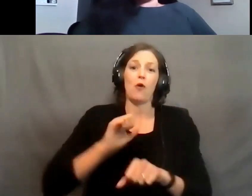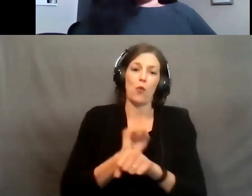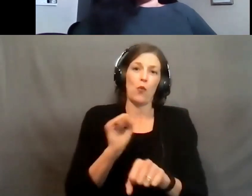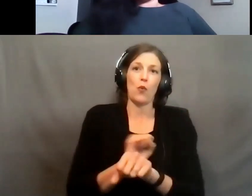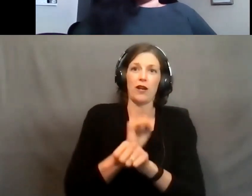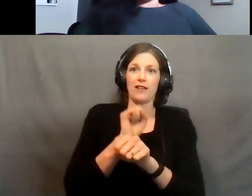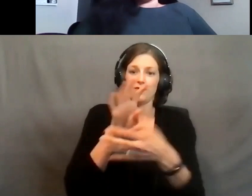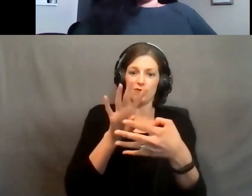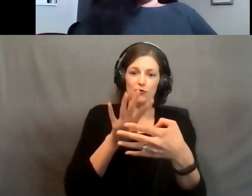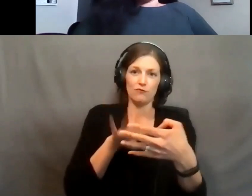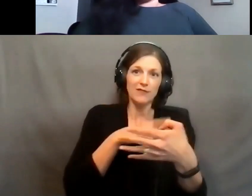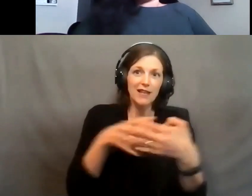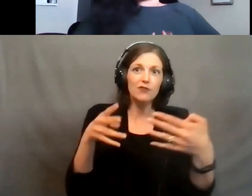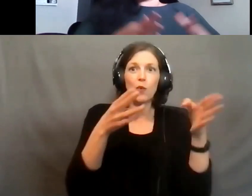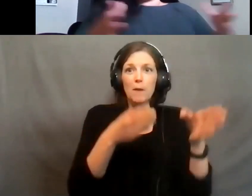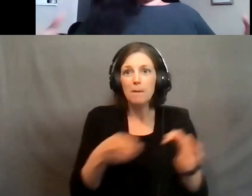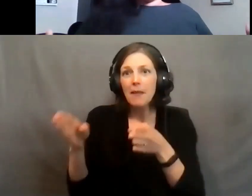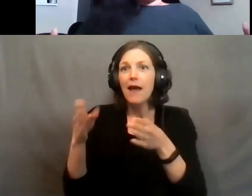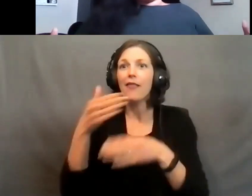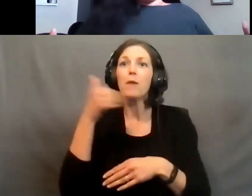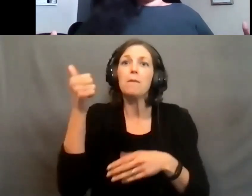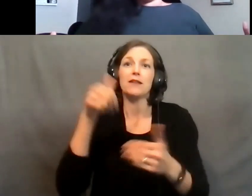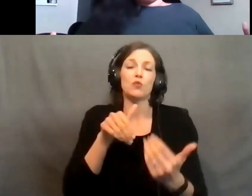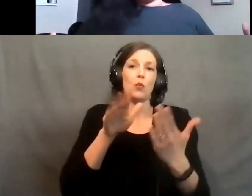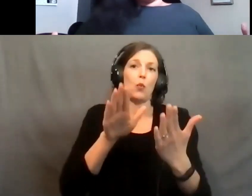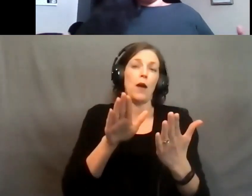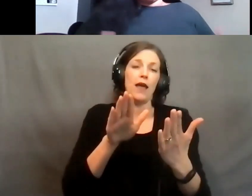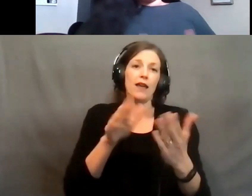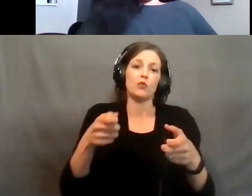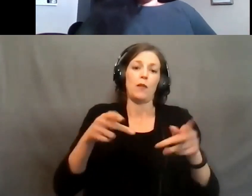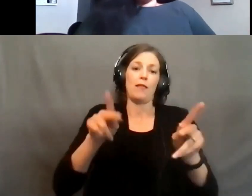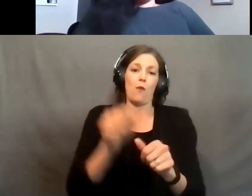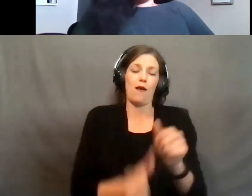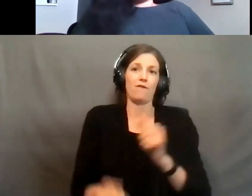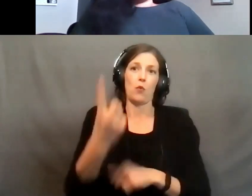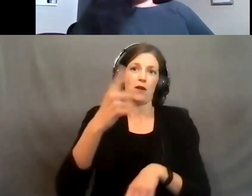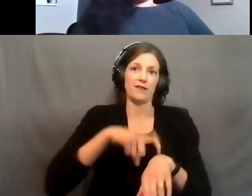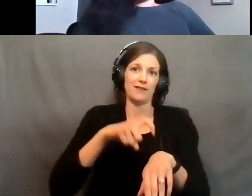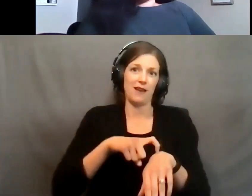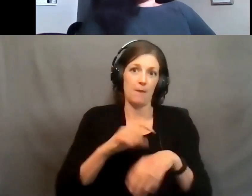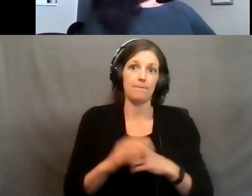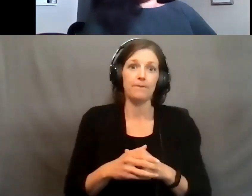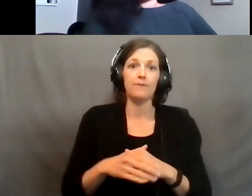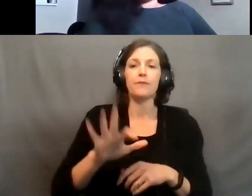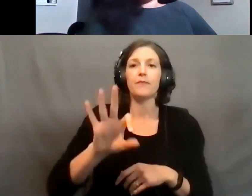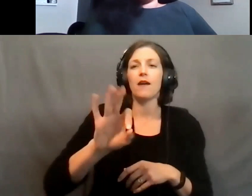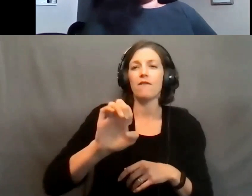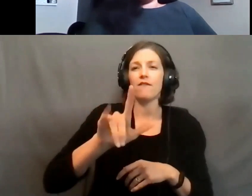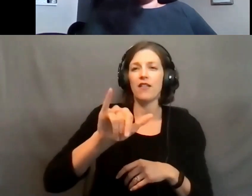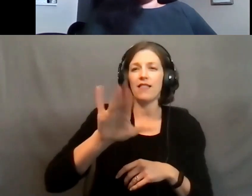best we can so everyone will have time to do that. Another question that just came in,